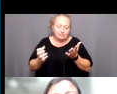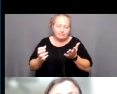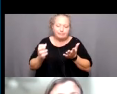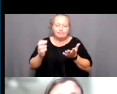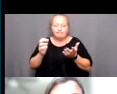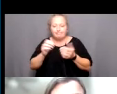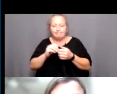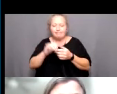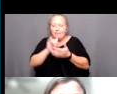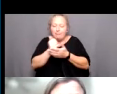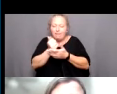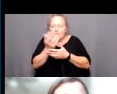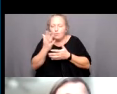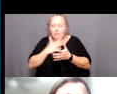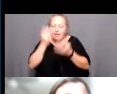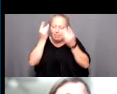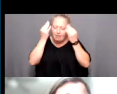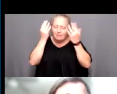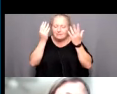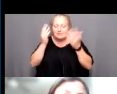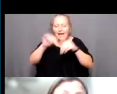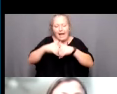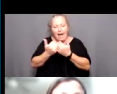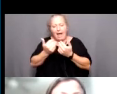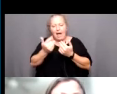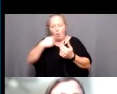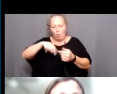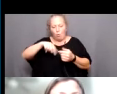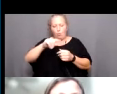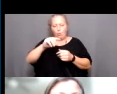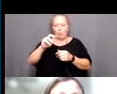So that is just a couple of thoughts on how we are viewing both the issues of